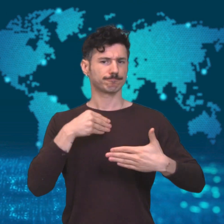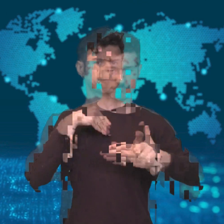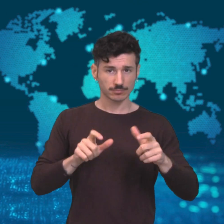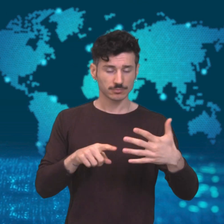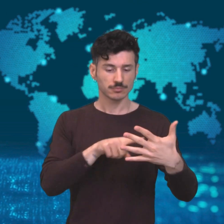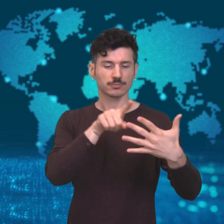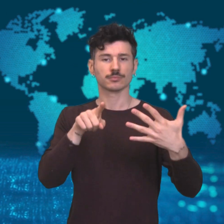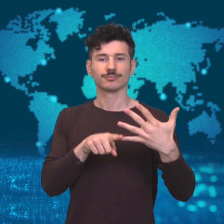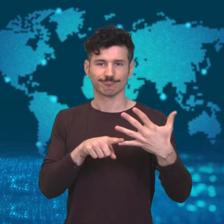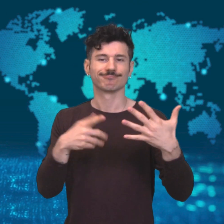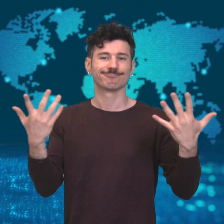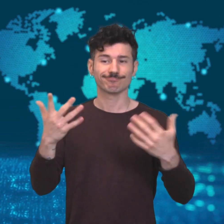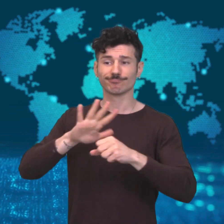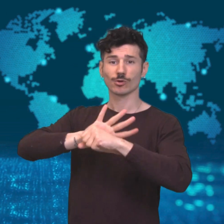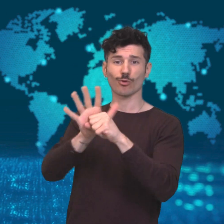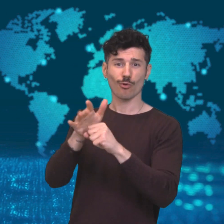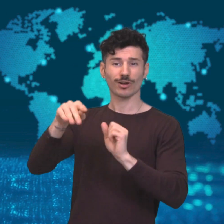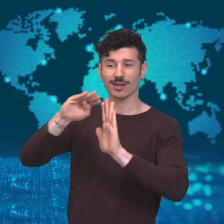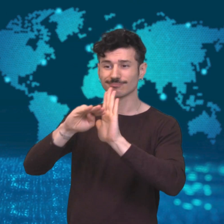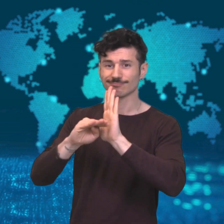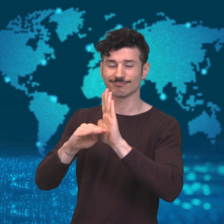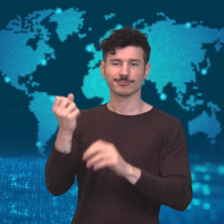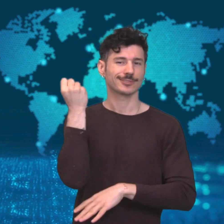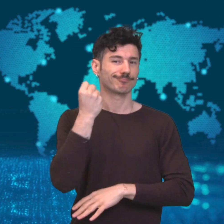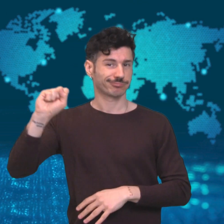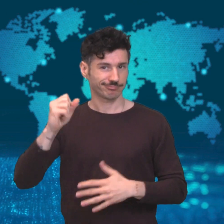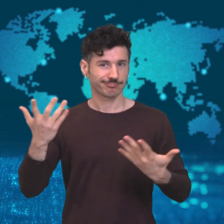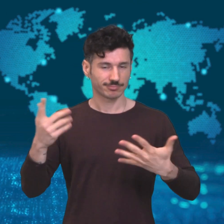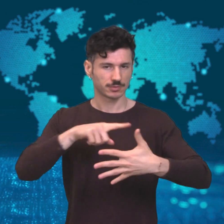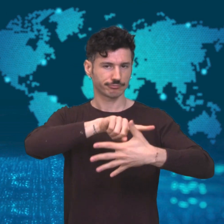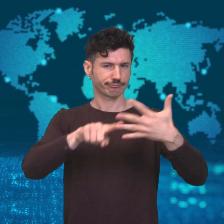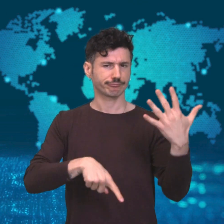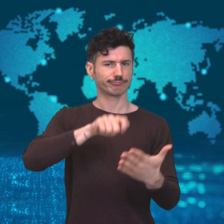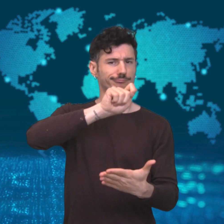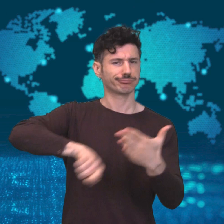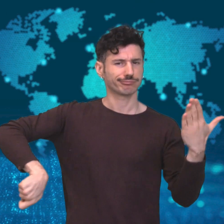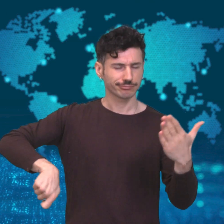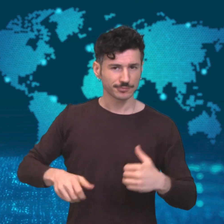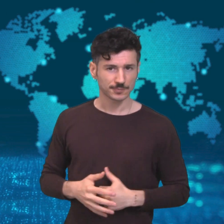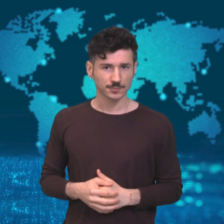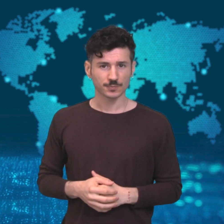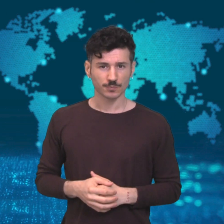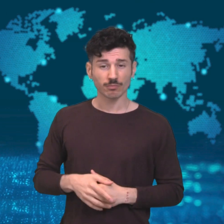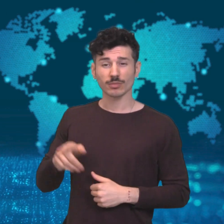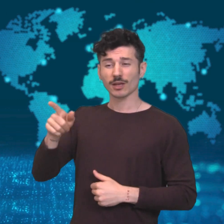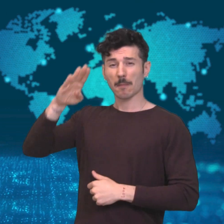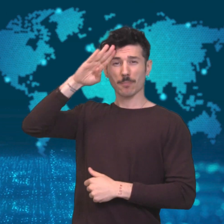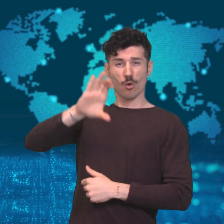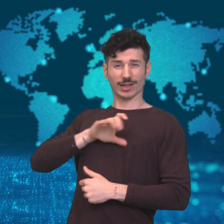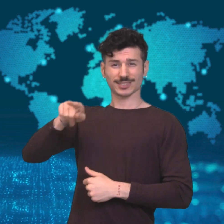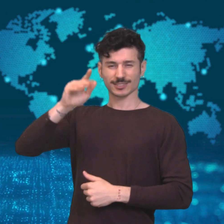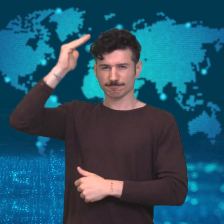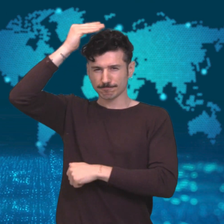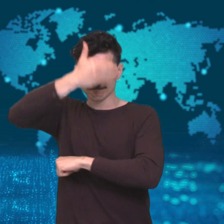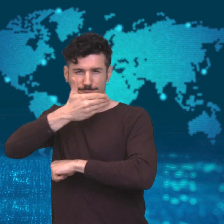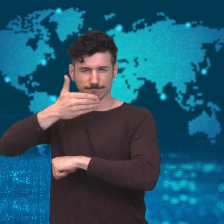They were also arrested for violating the social distancing regulations.